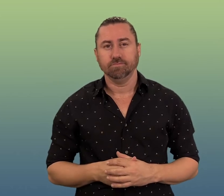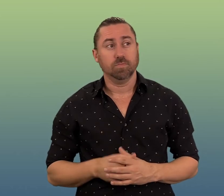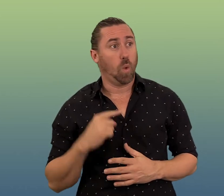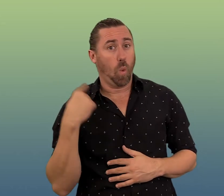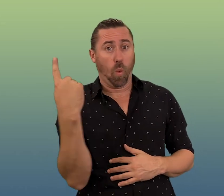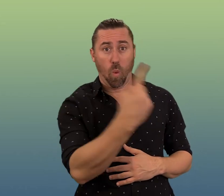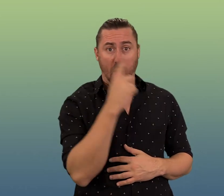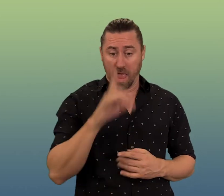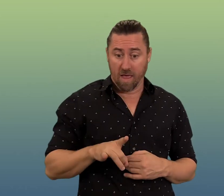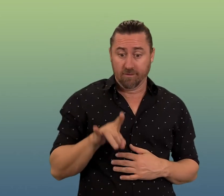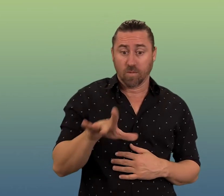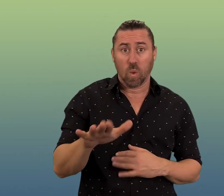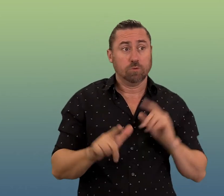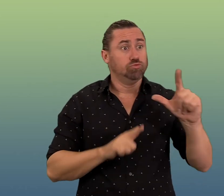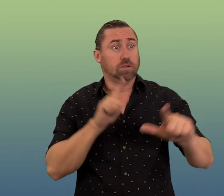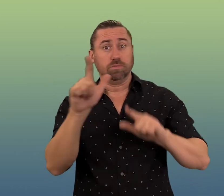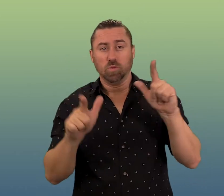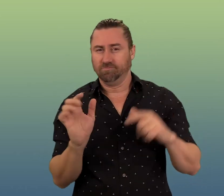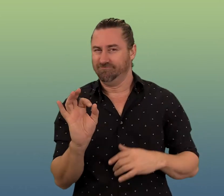Not everyone can afford transport.